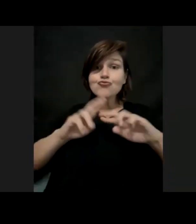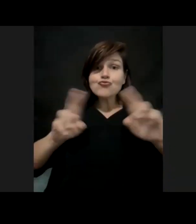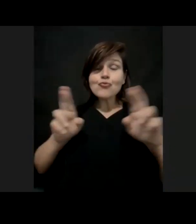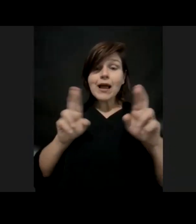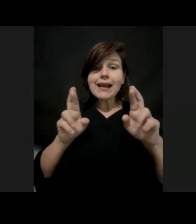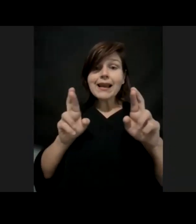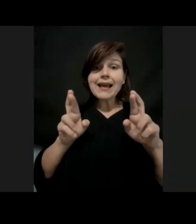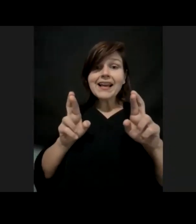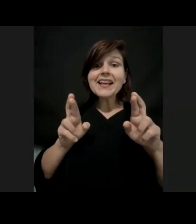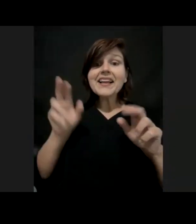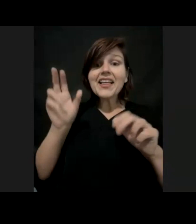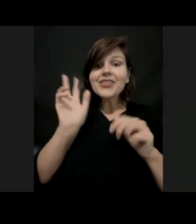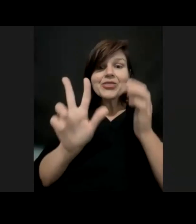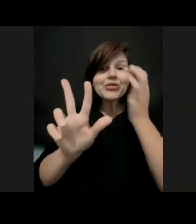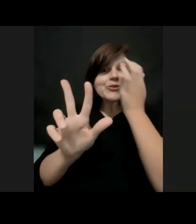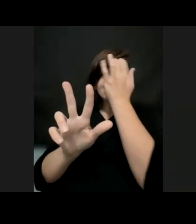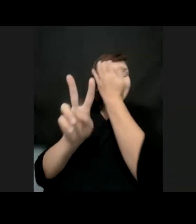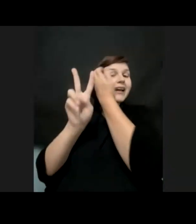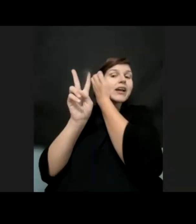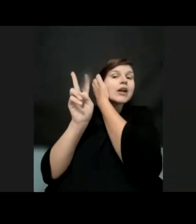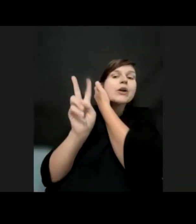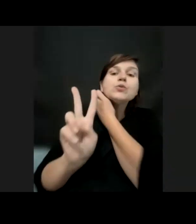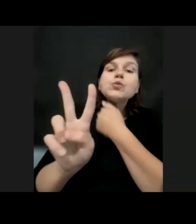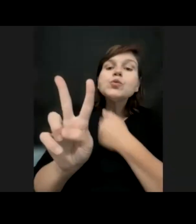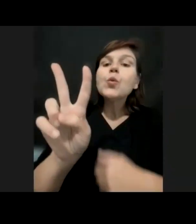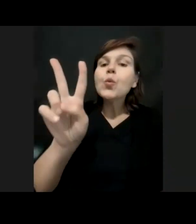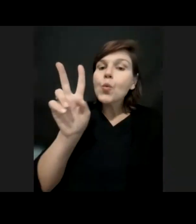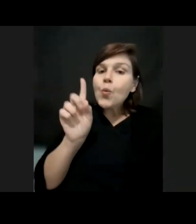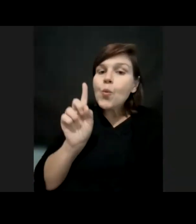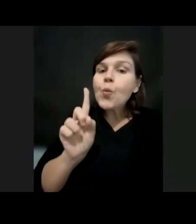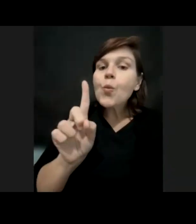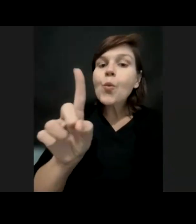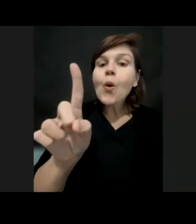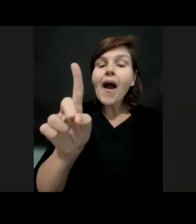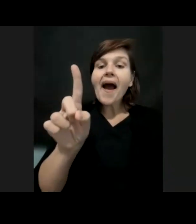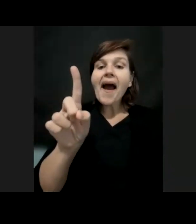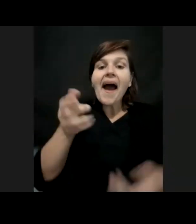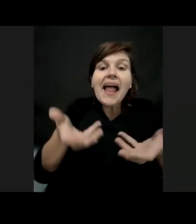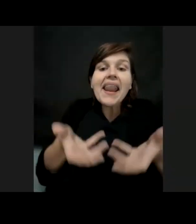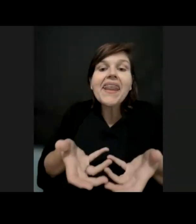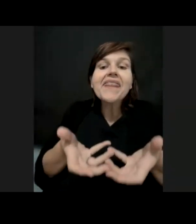“Three, two, one, lift Alishaaa!”